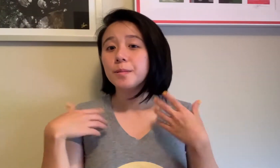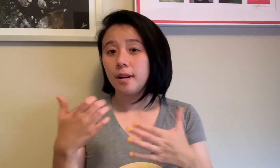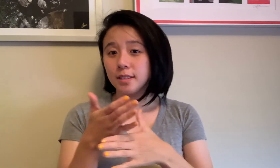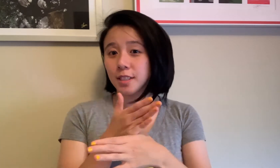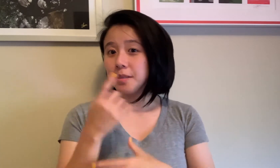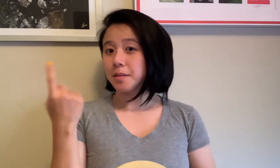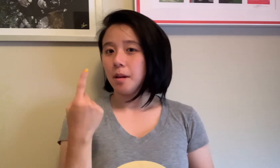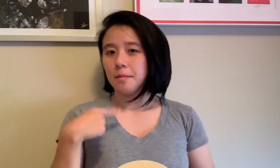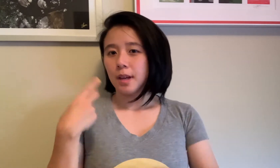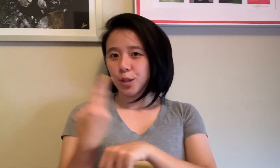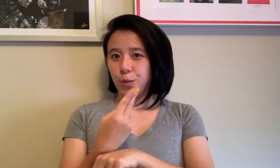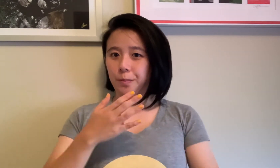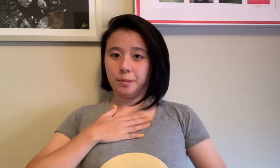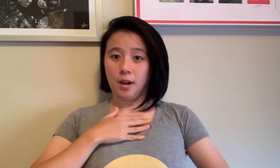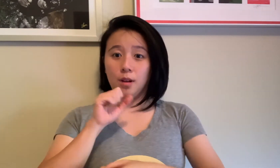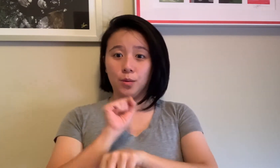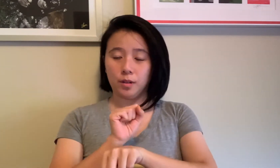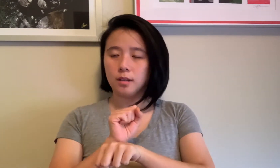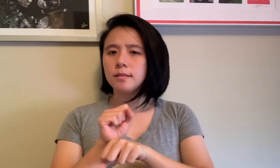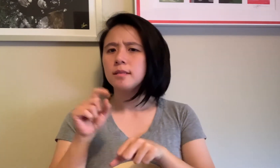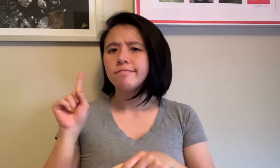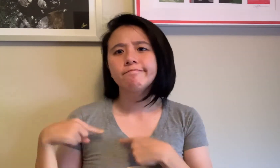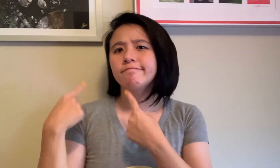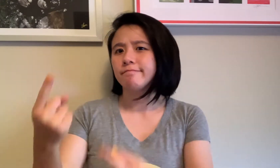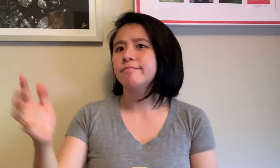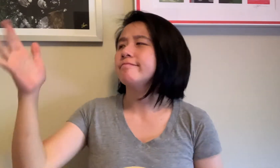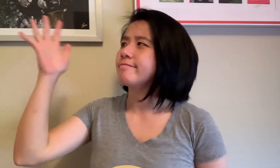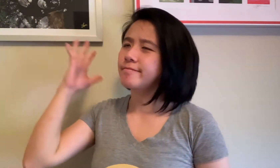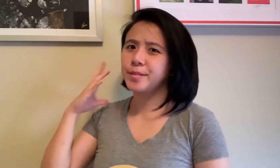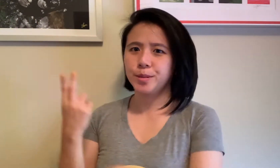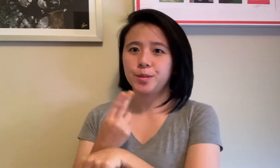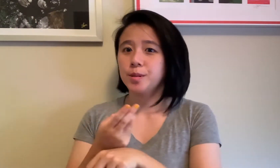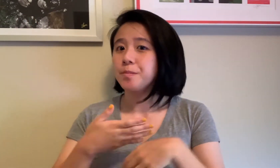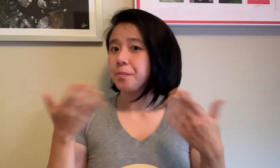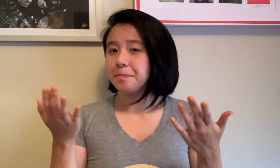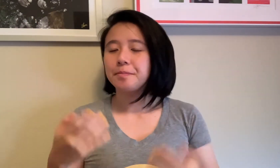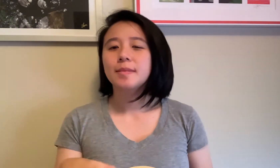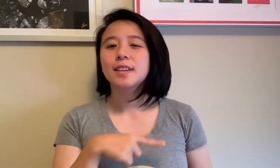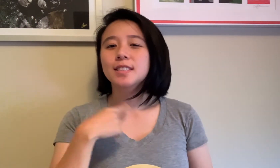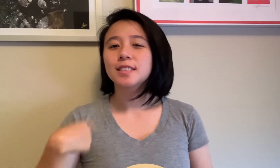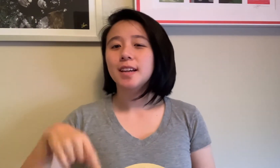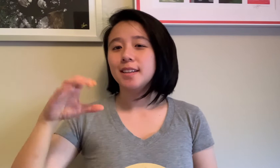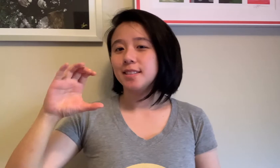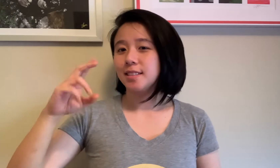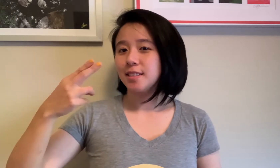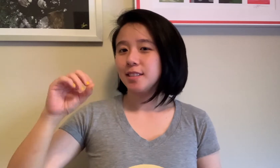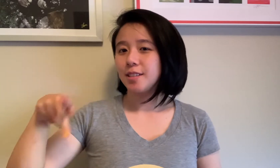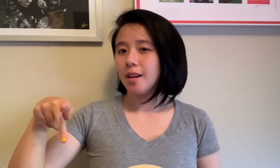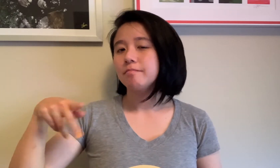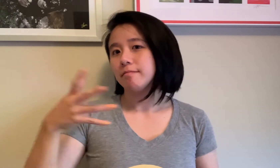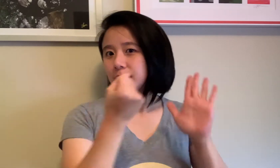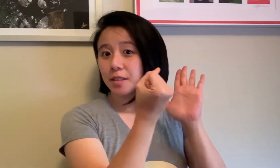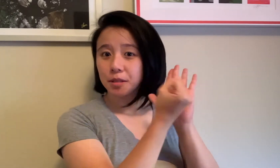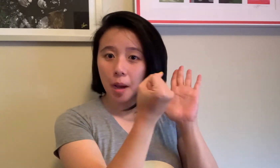I want to share something that I have used in my artworks for a while. I use a Chinese chop,